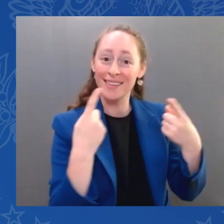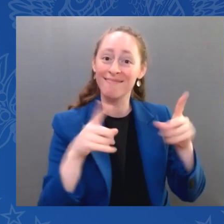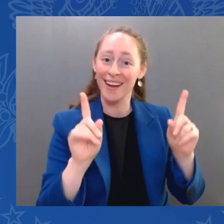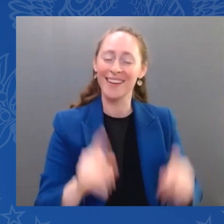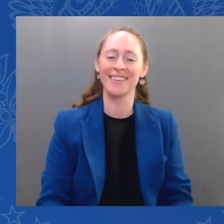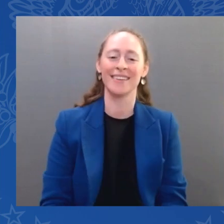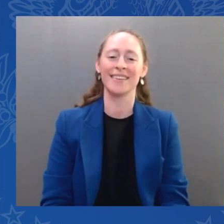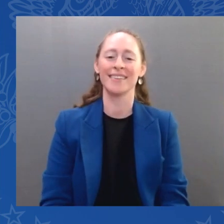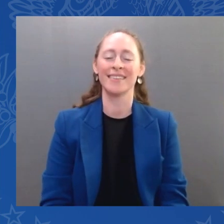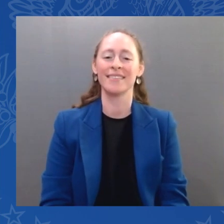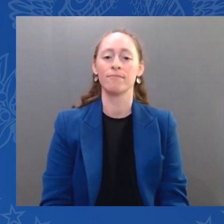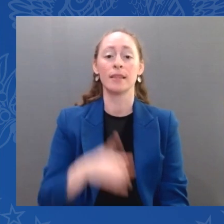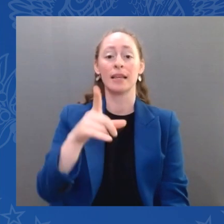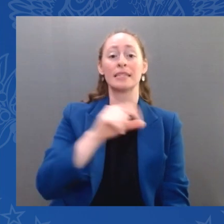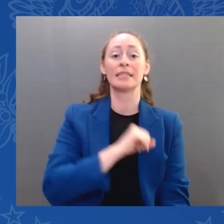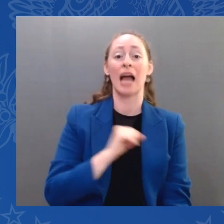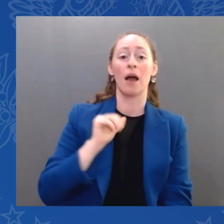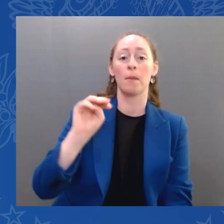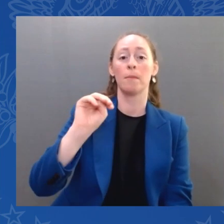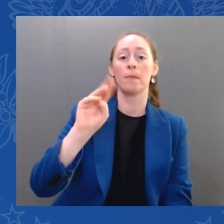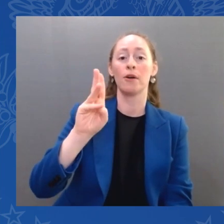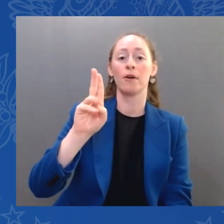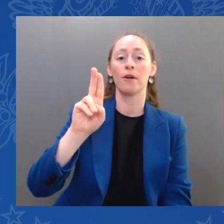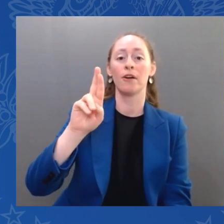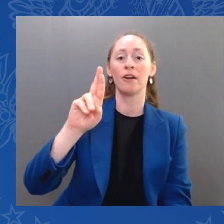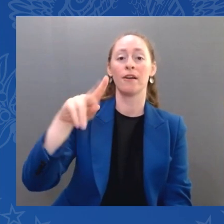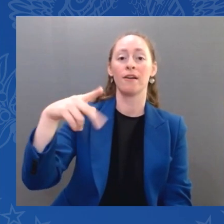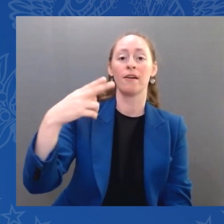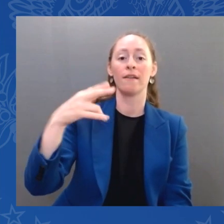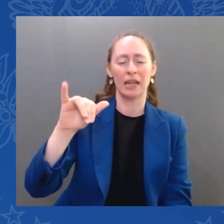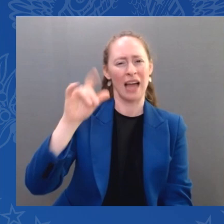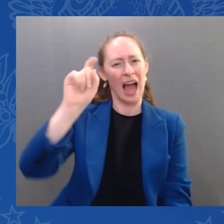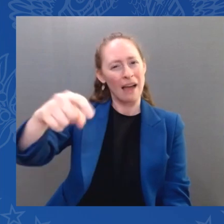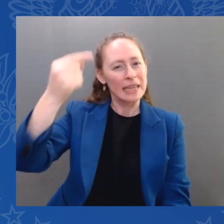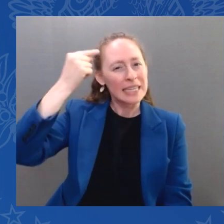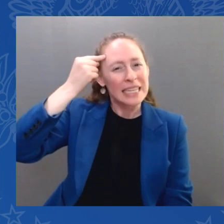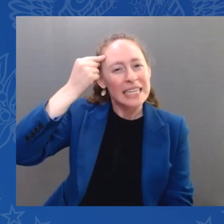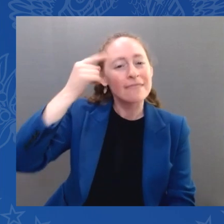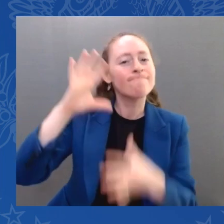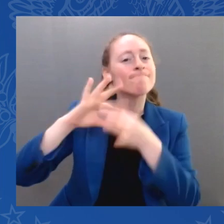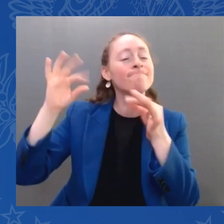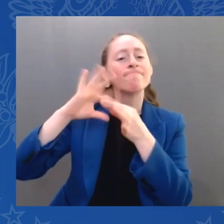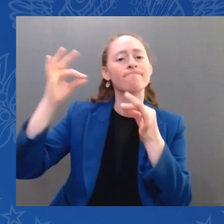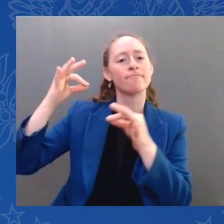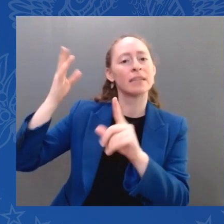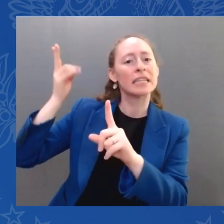And that's when you, quote, "finally move that mountain." You can -- you can ignite a movement